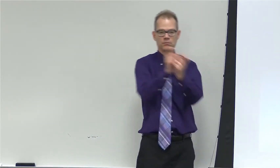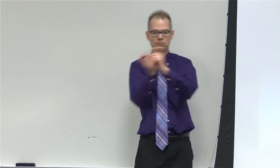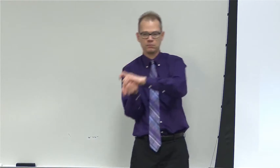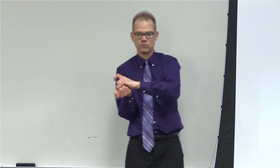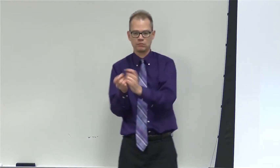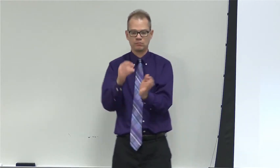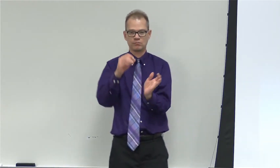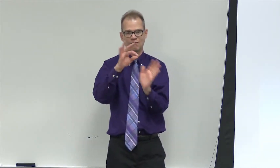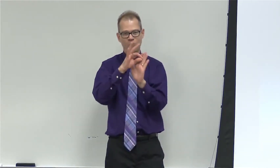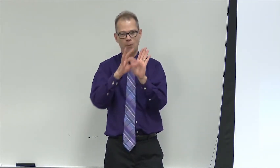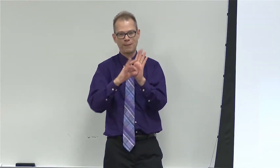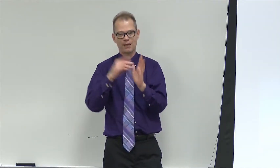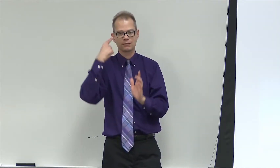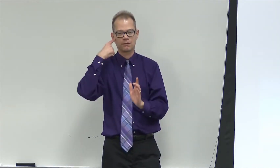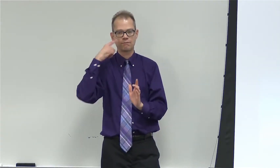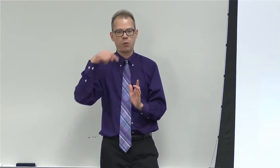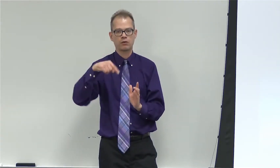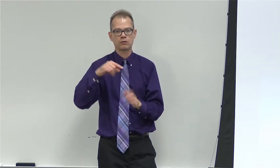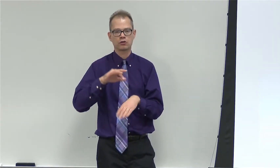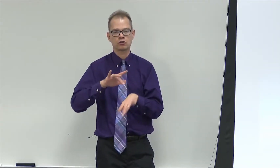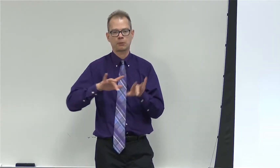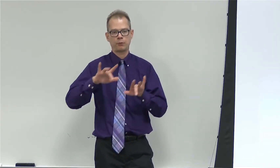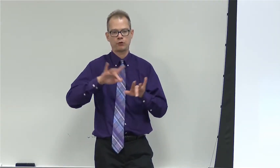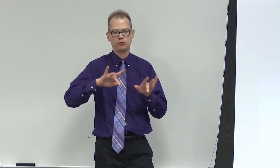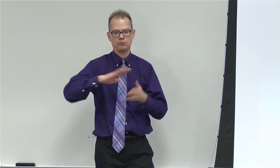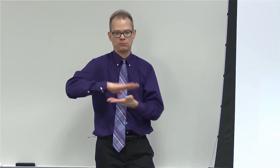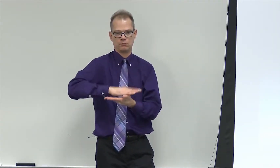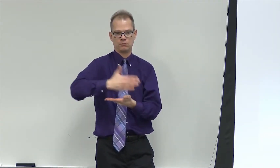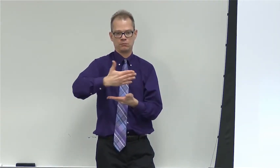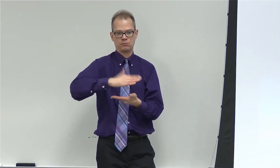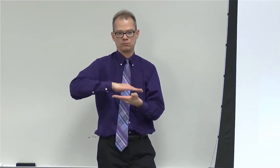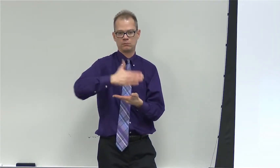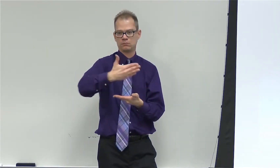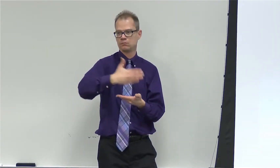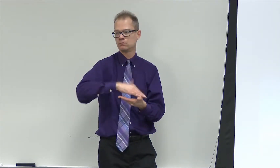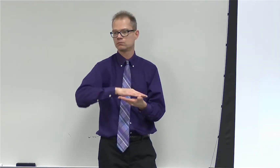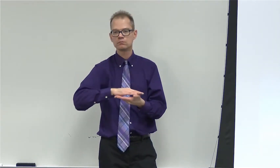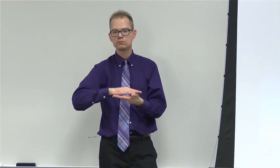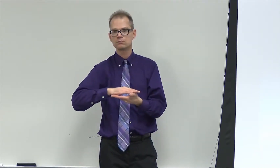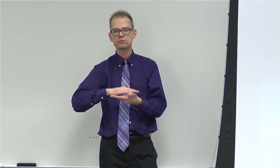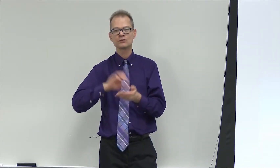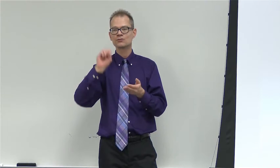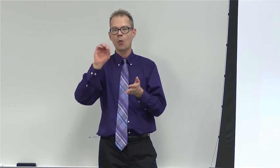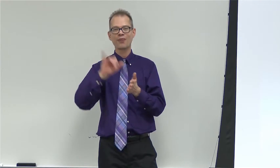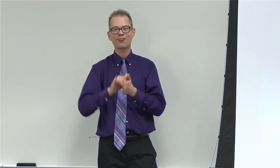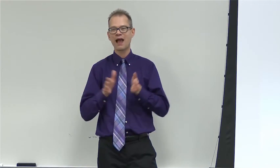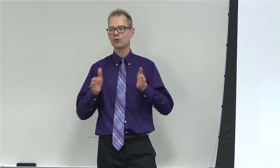it was translated back into a format for a laptop.